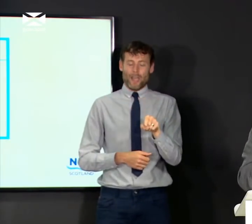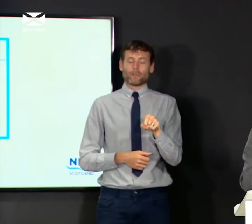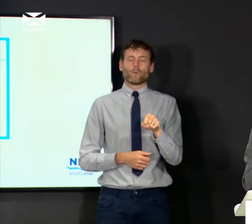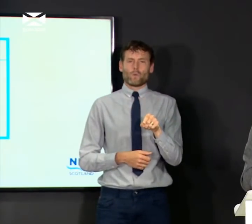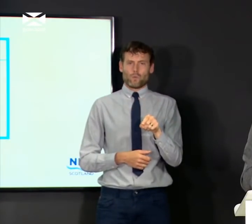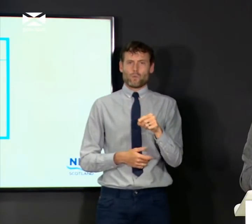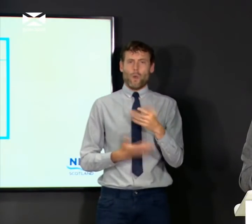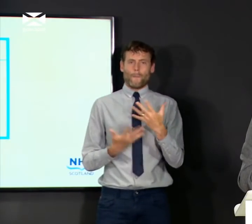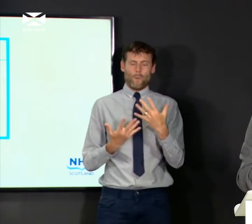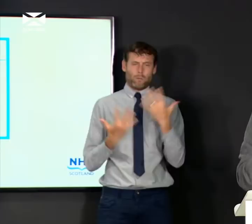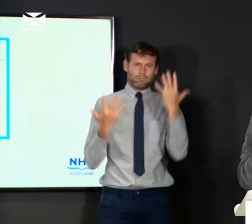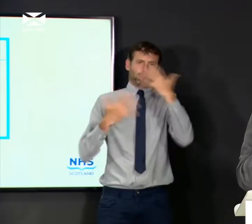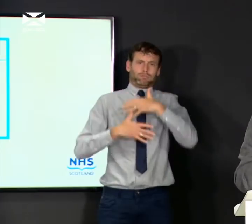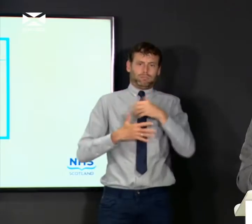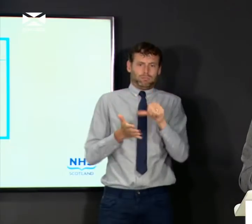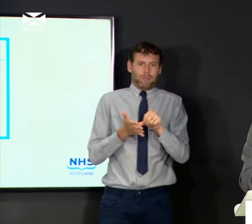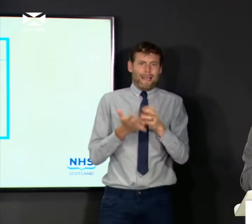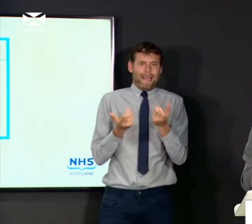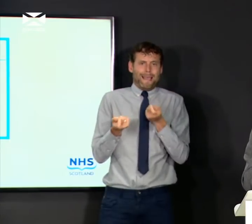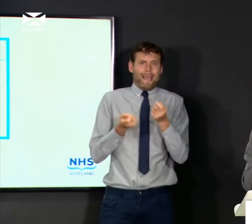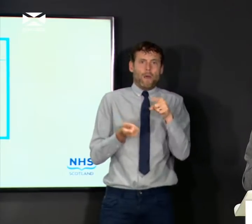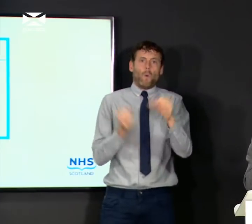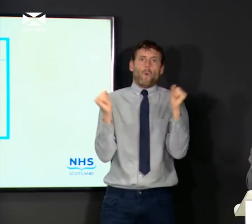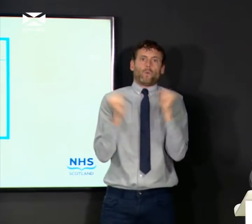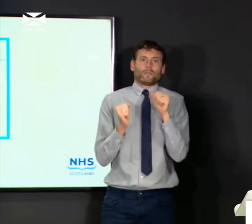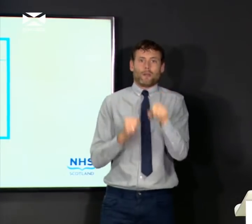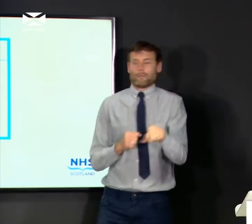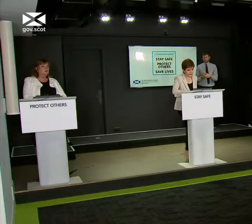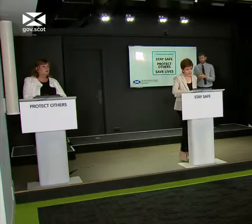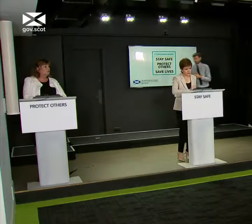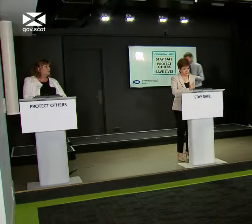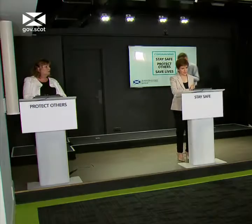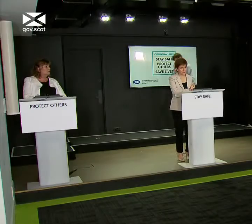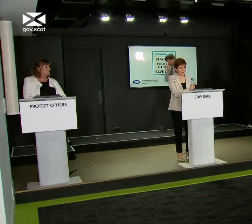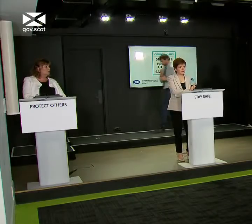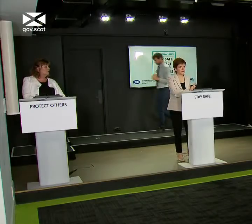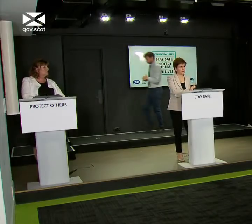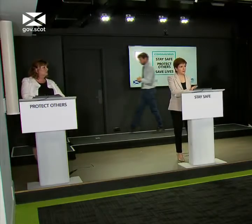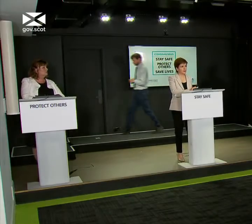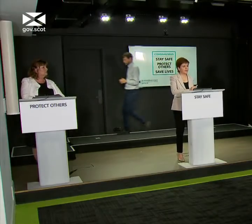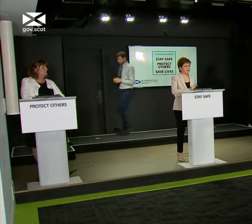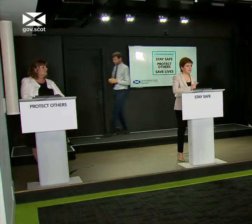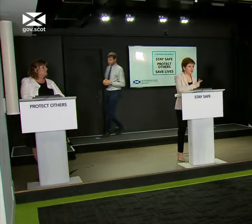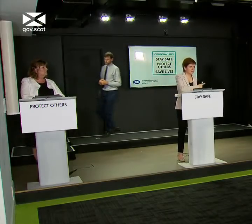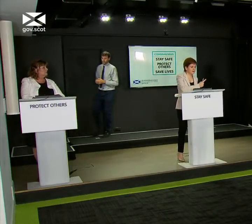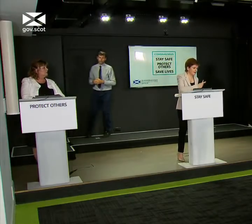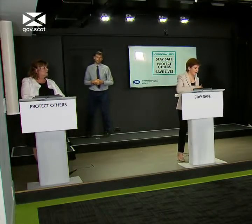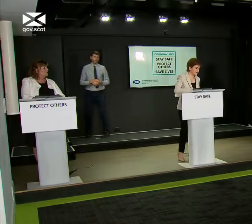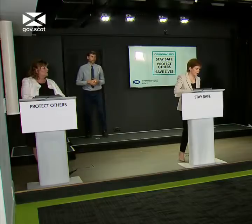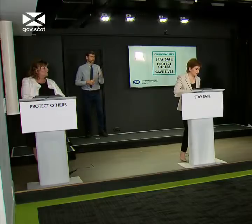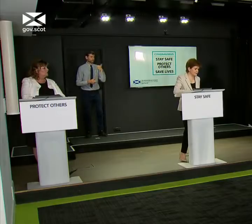the second wave in the winter we're also very concerned about. This is something, just briefly from me on this, that Jason and Gregor and others have